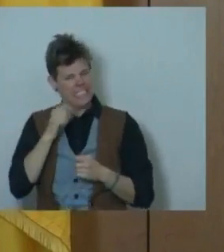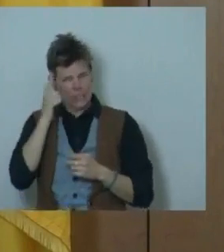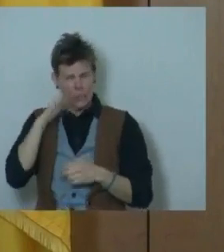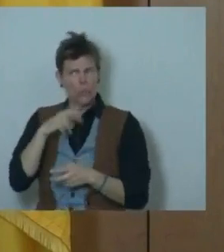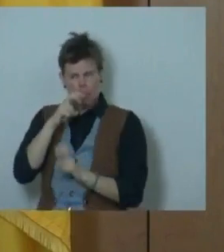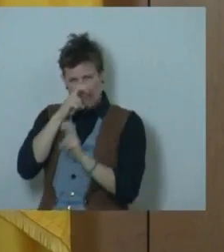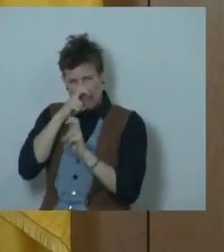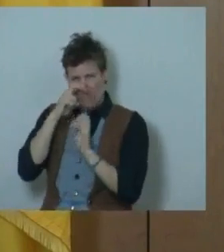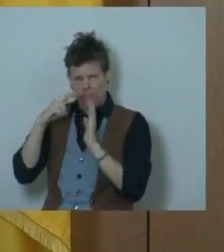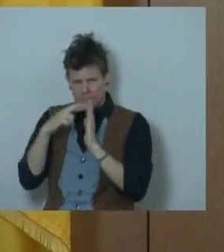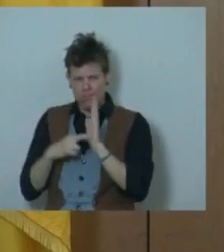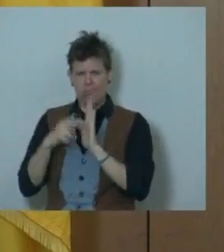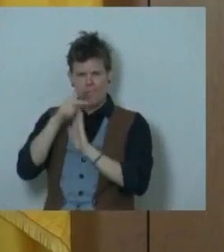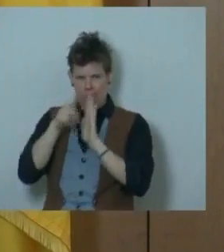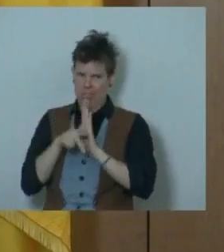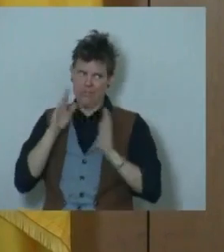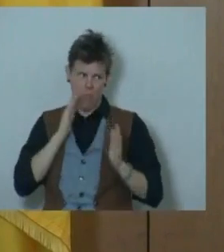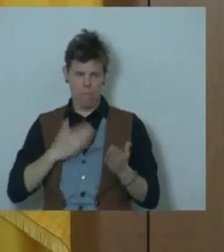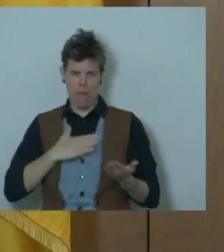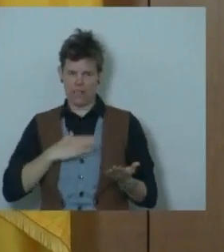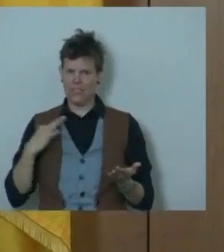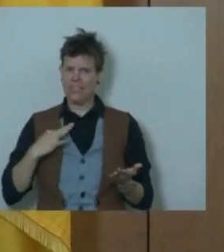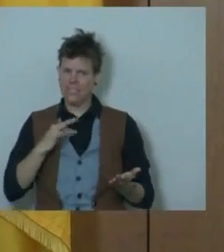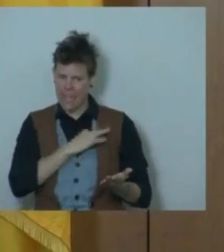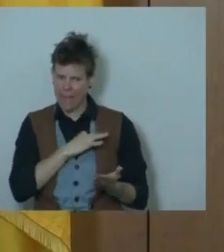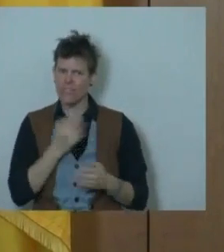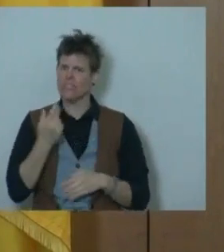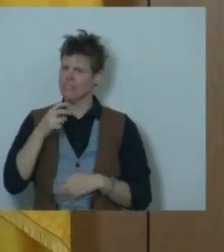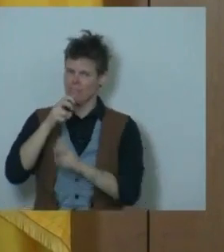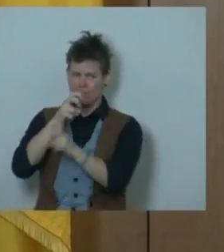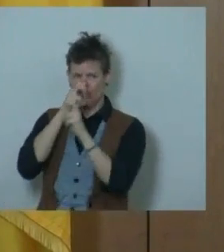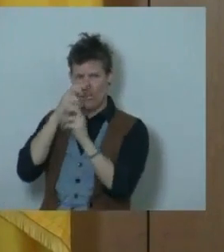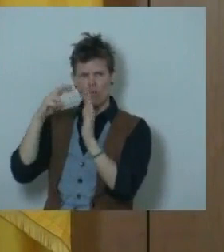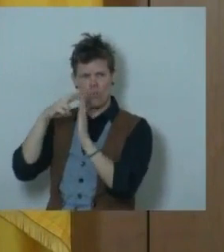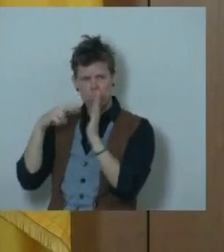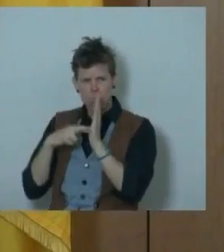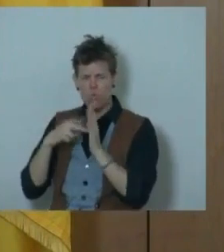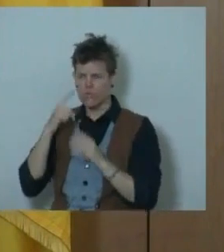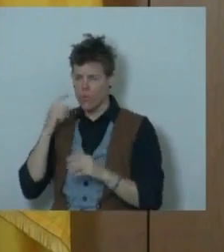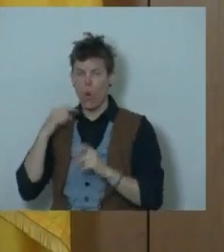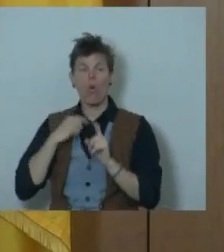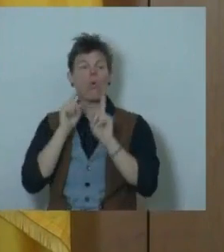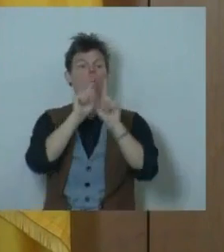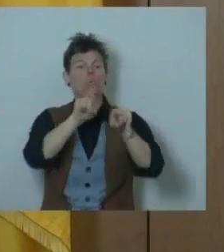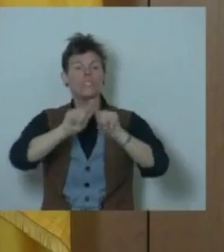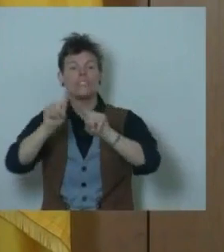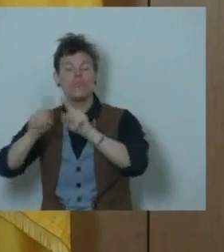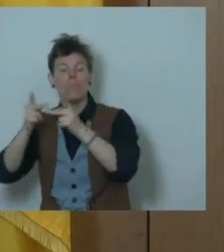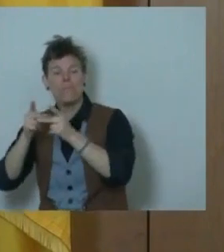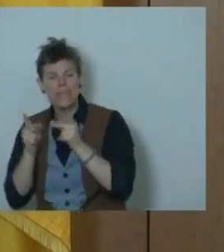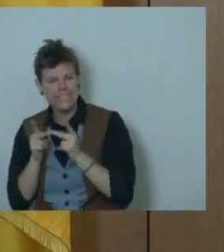I AM LEARNING MY OWN SELF. WE HAVE VERY STRICT PROTOCOLS FOR OUR STAFF.